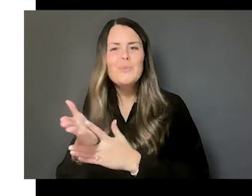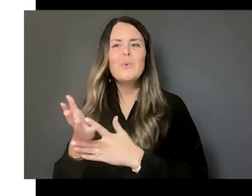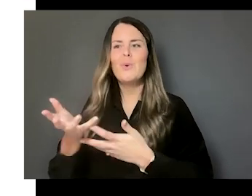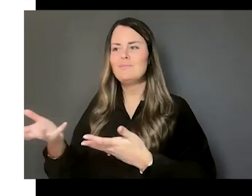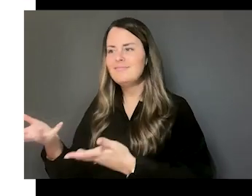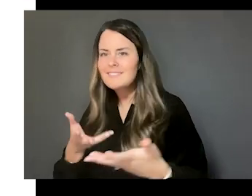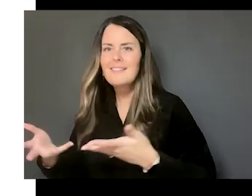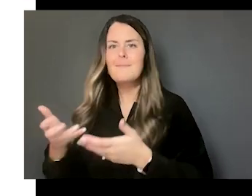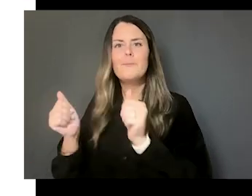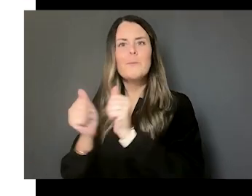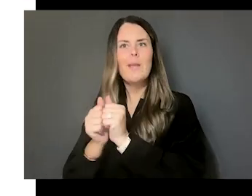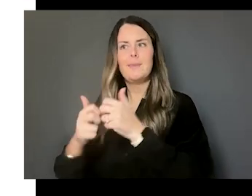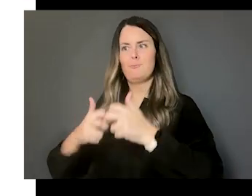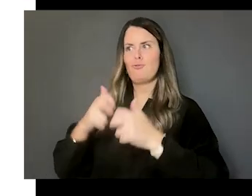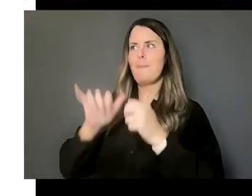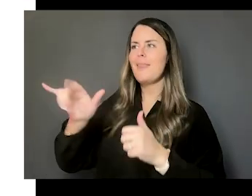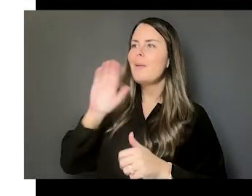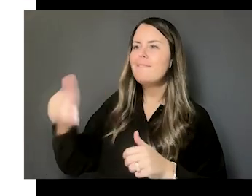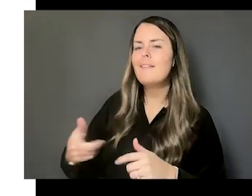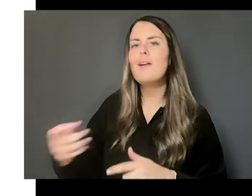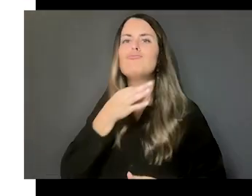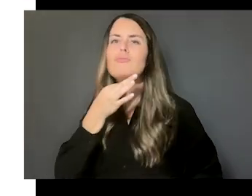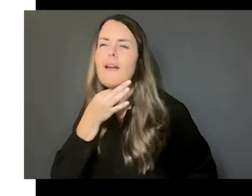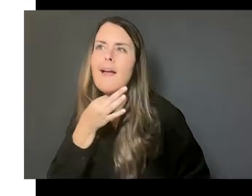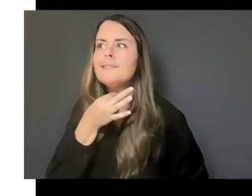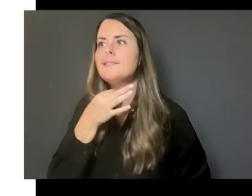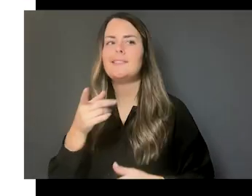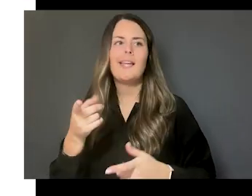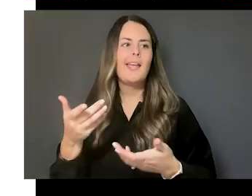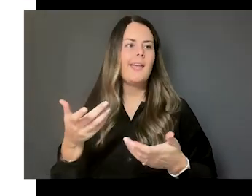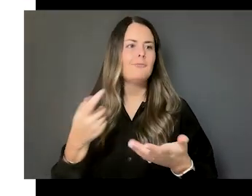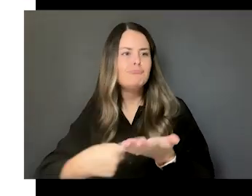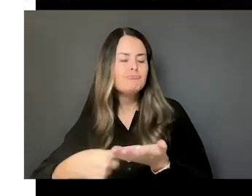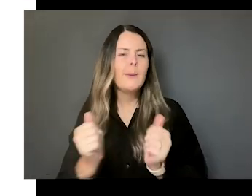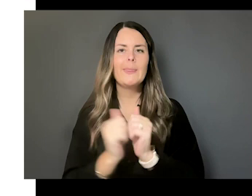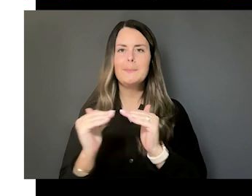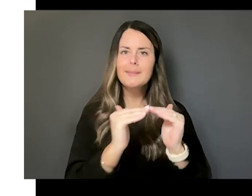with problems that invite curiosity, collaboration with peers, discussion, and argument.